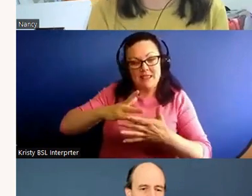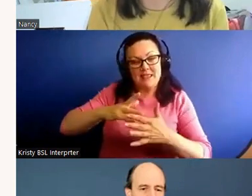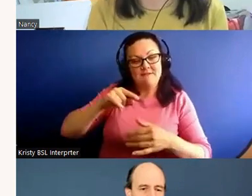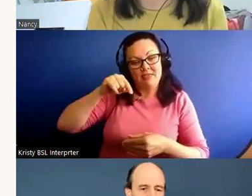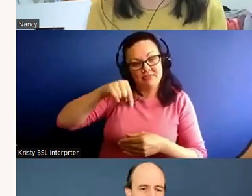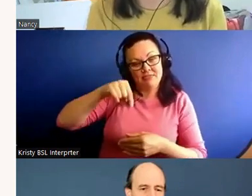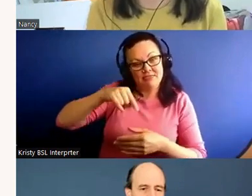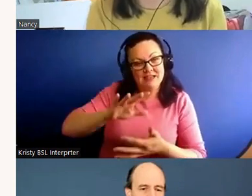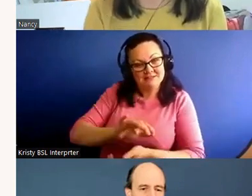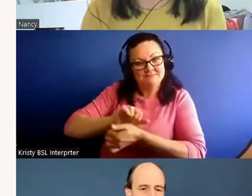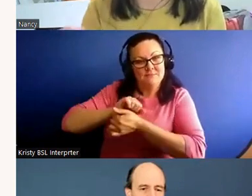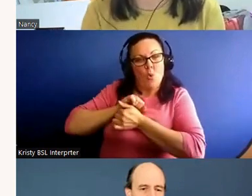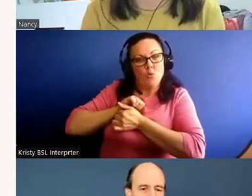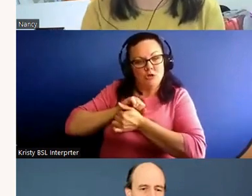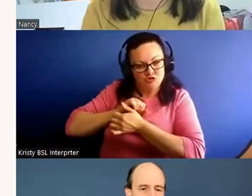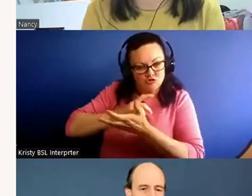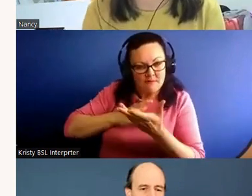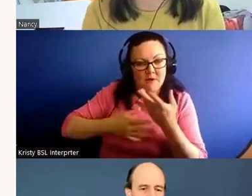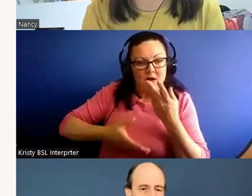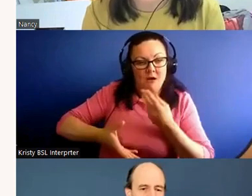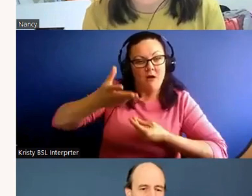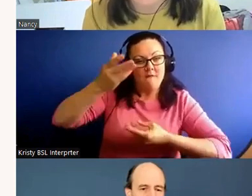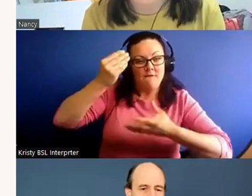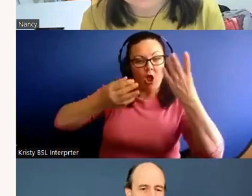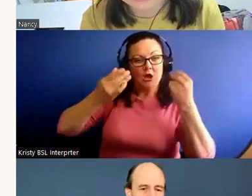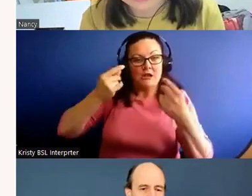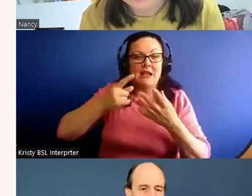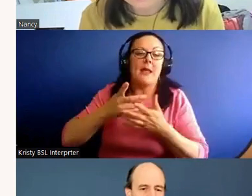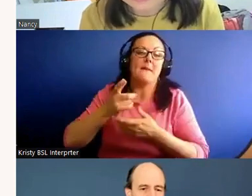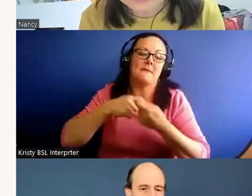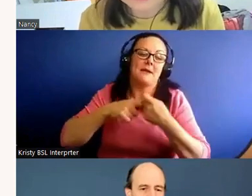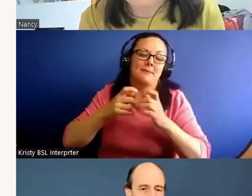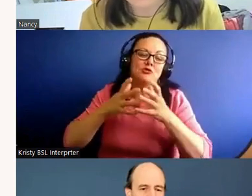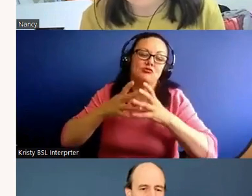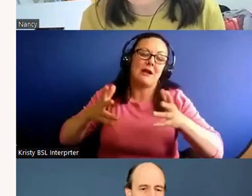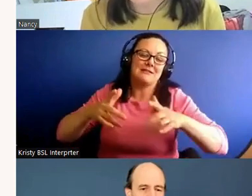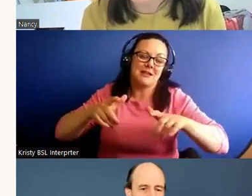learning can contribute to greater sustainable development.